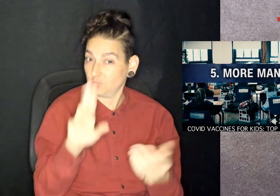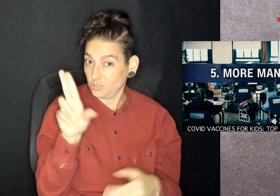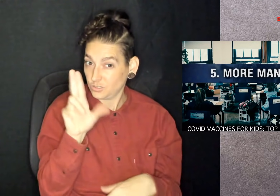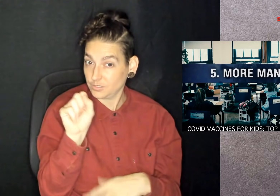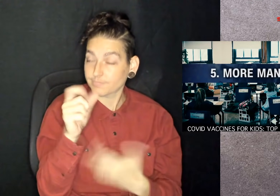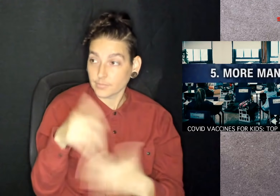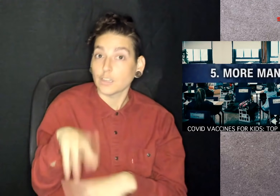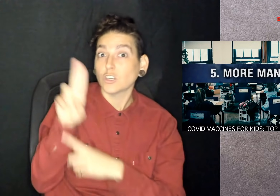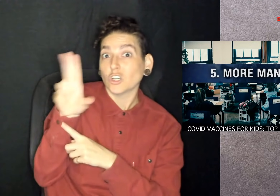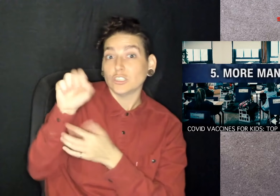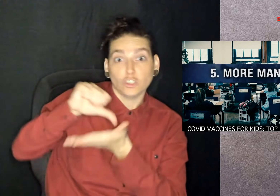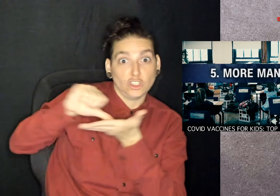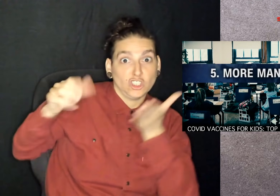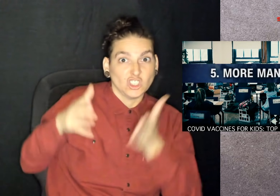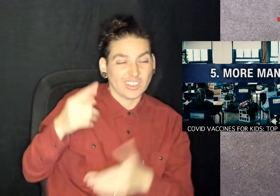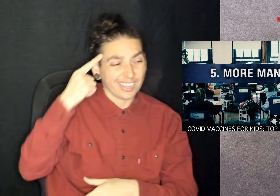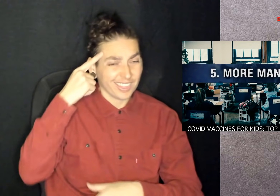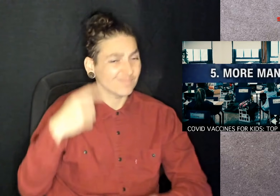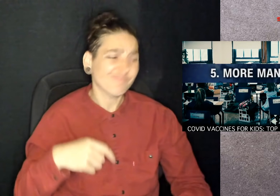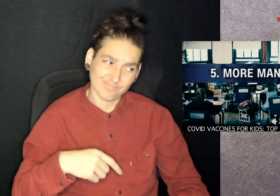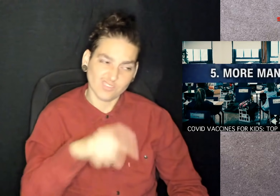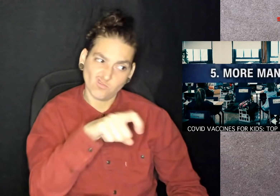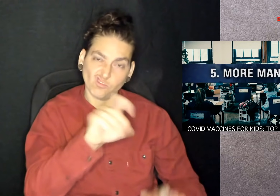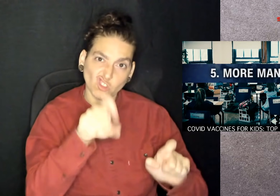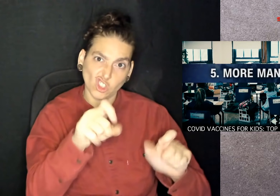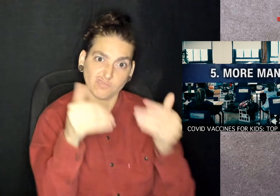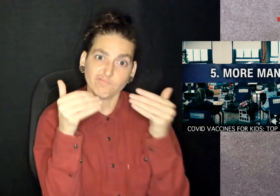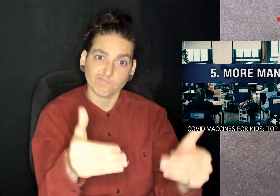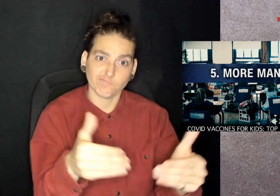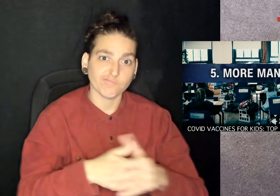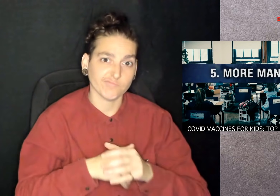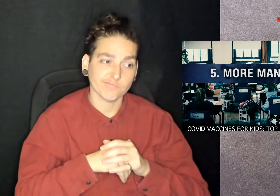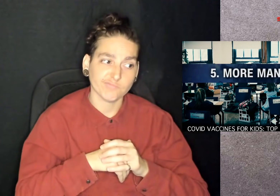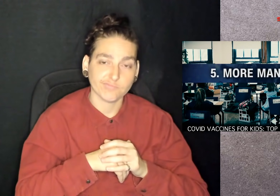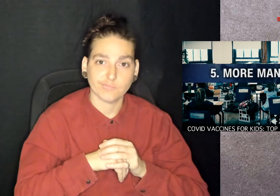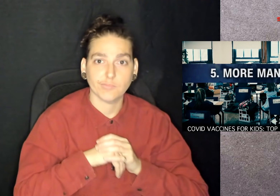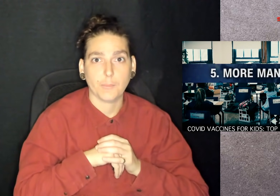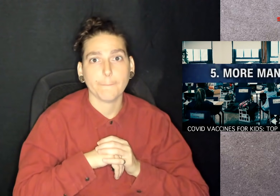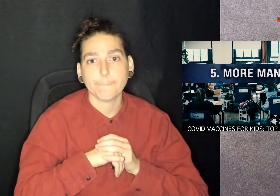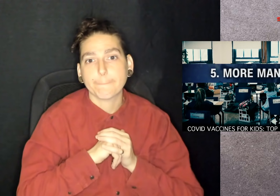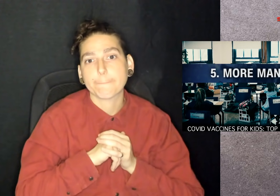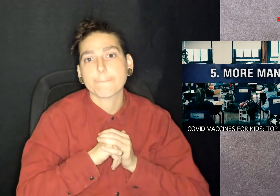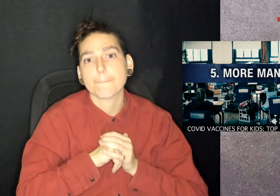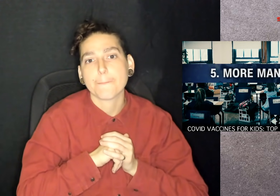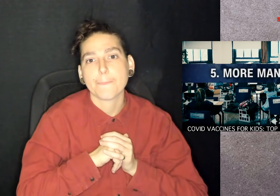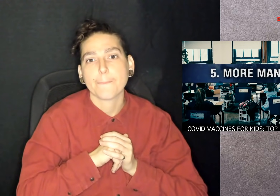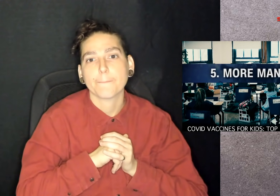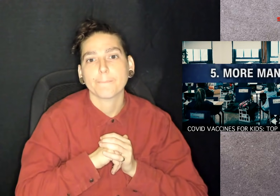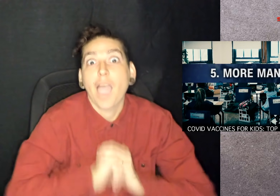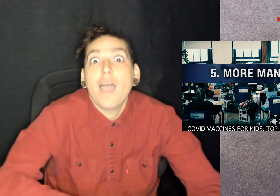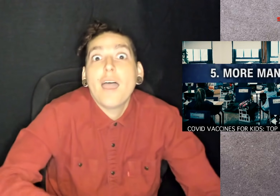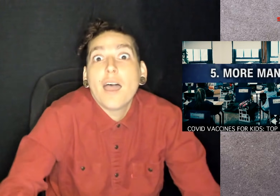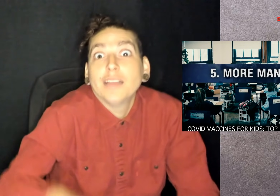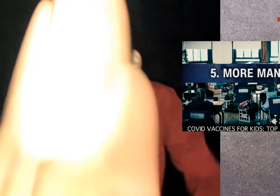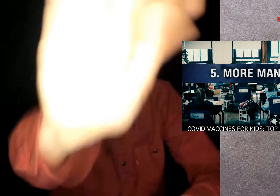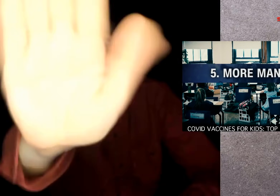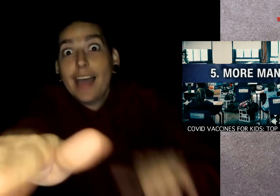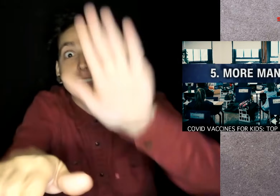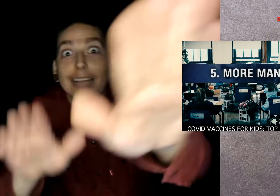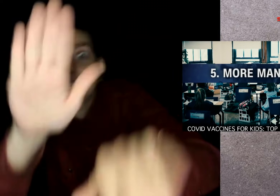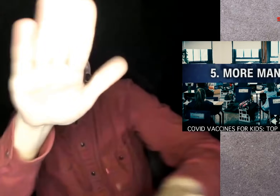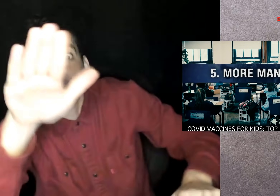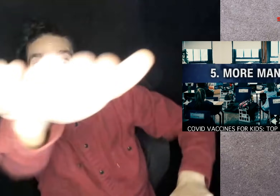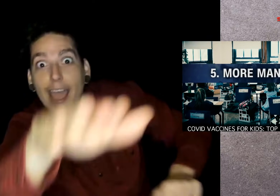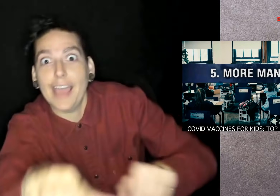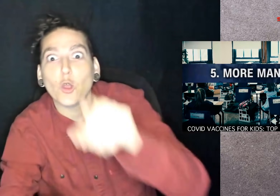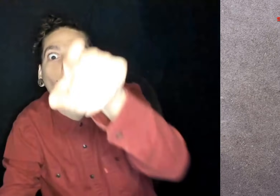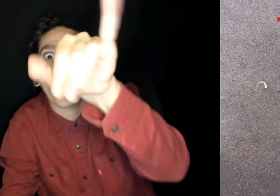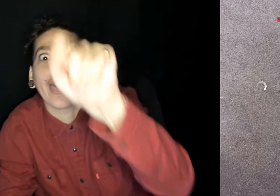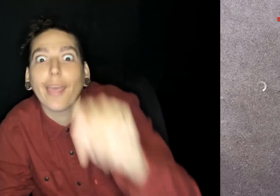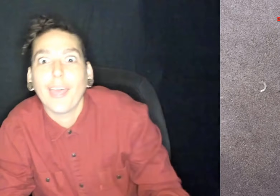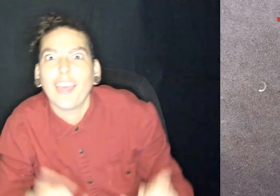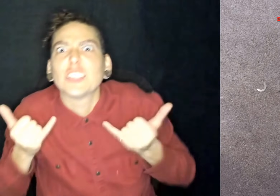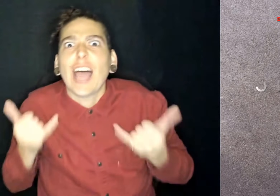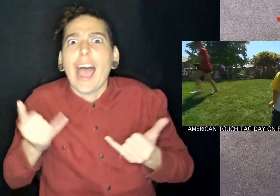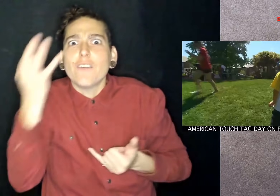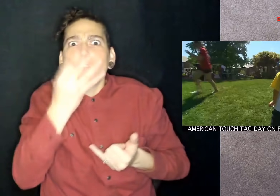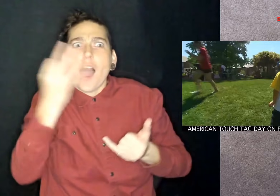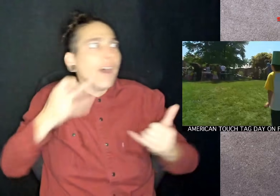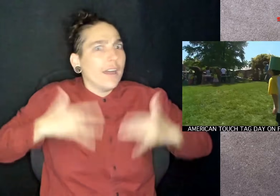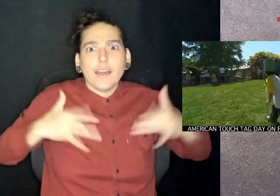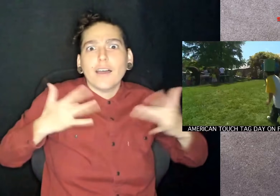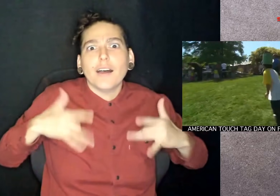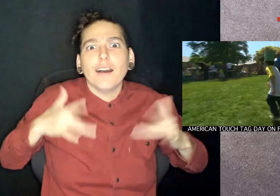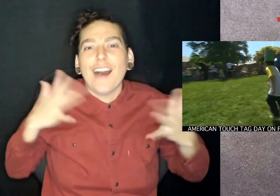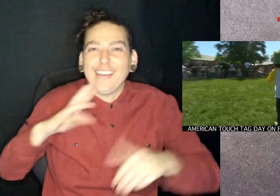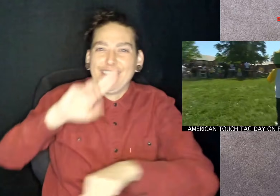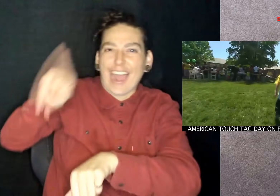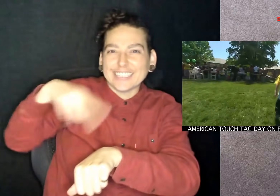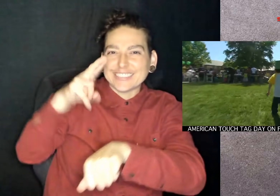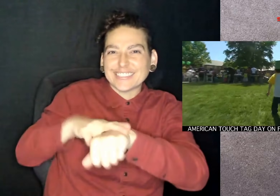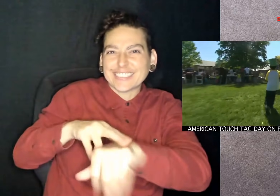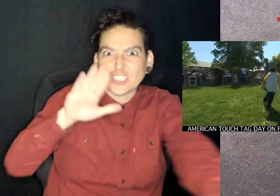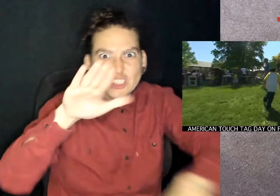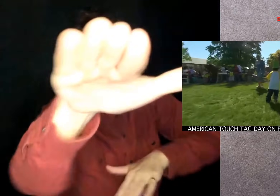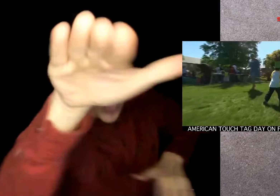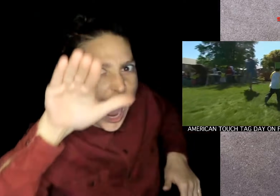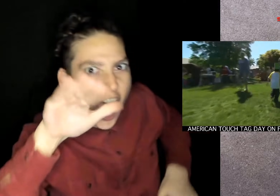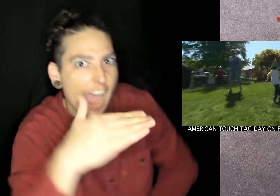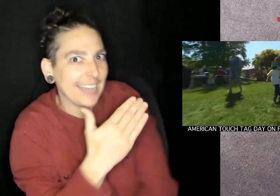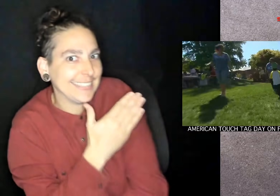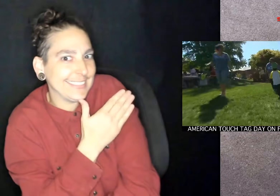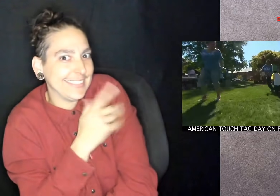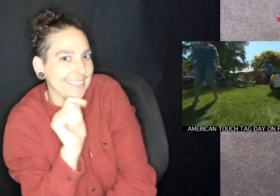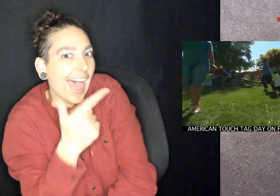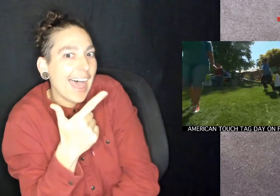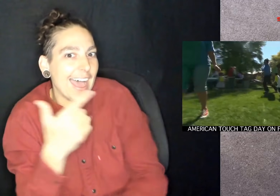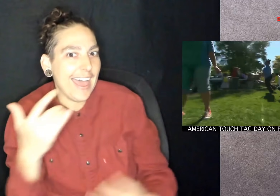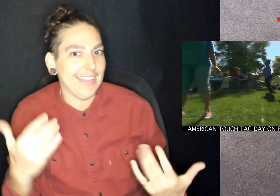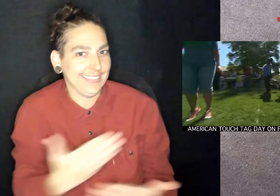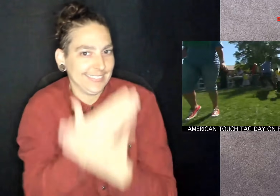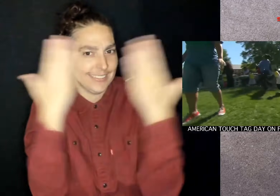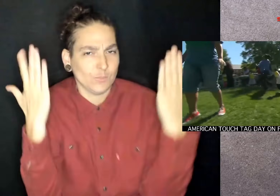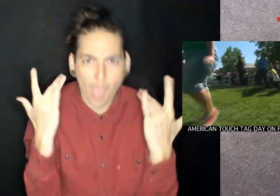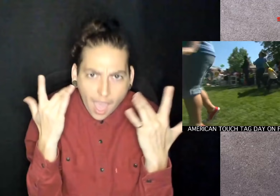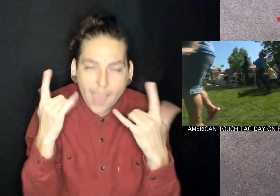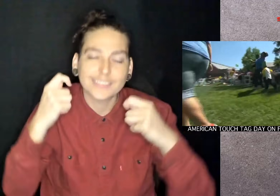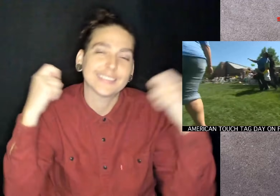General thinks so tag you're it today Friday is national touch tag day celebrating the